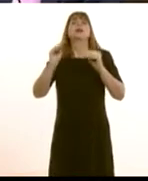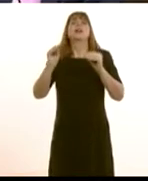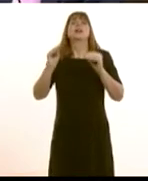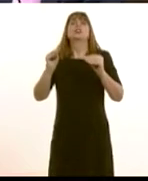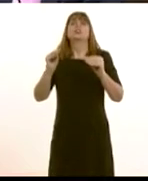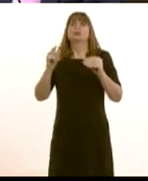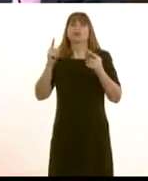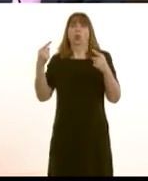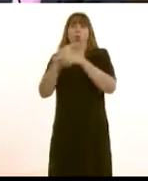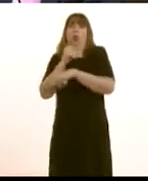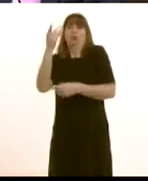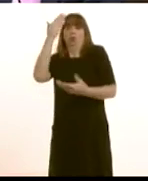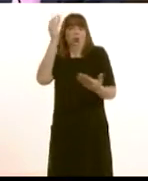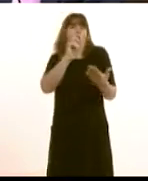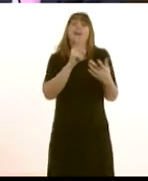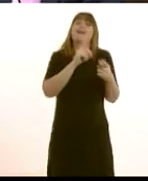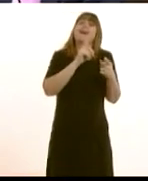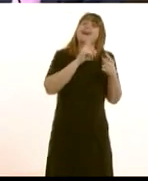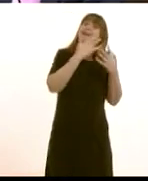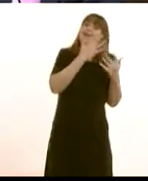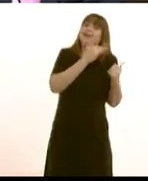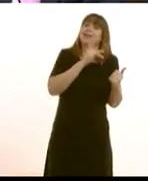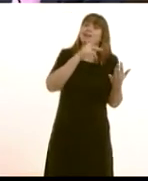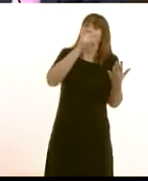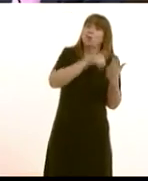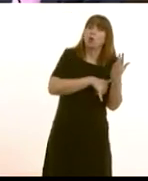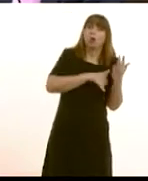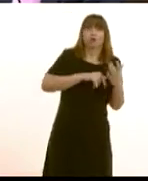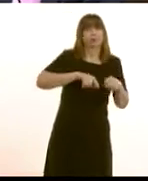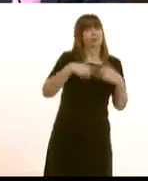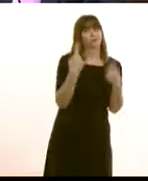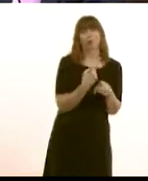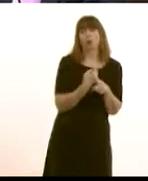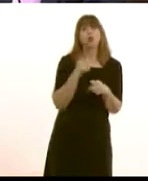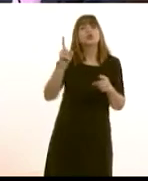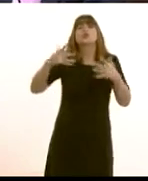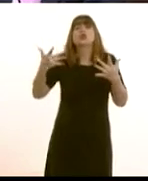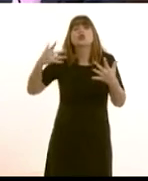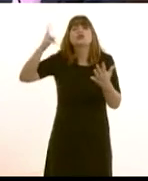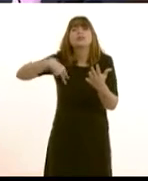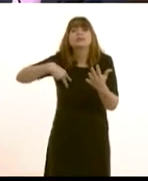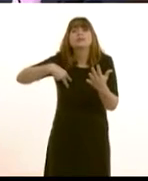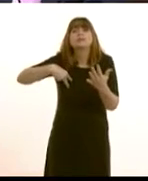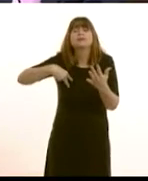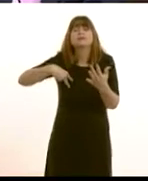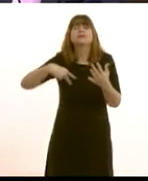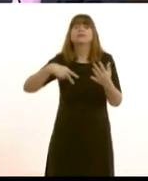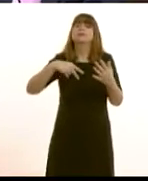says quite the opposite, if he read it. The situation in England is an unaccountable mess,